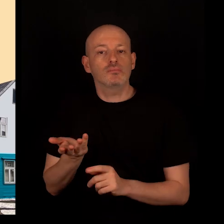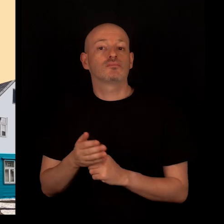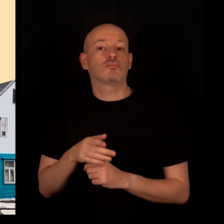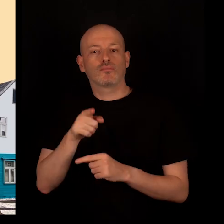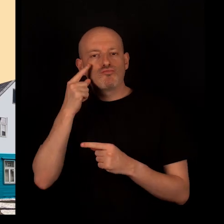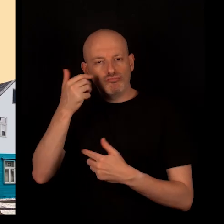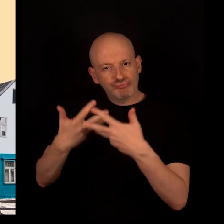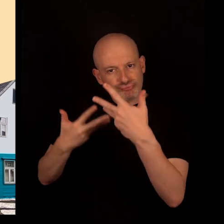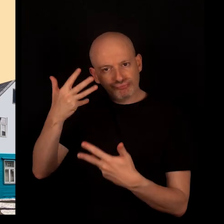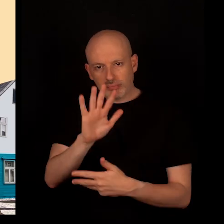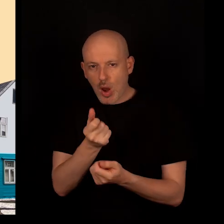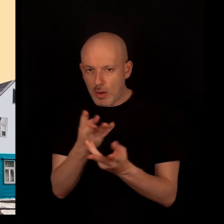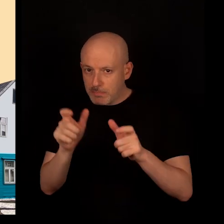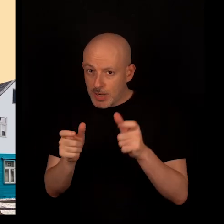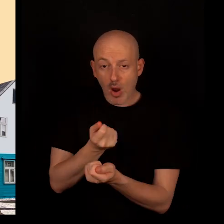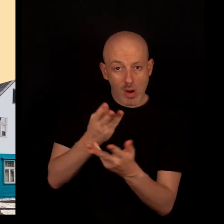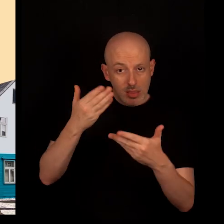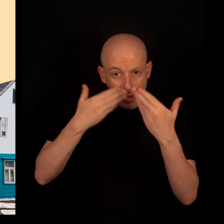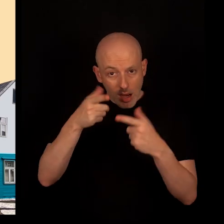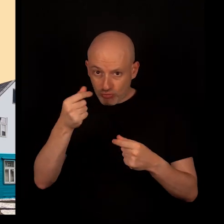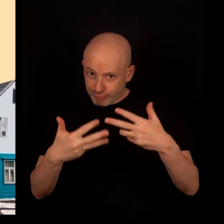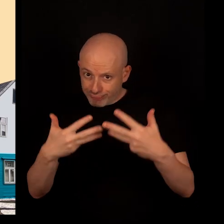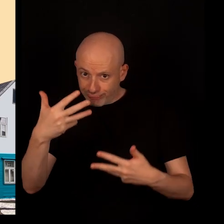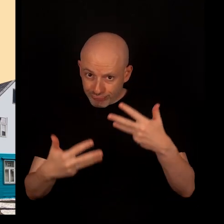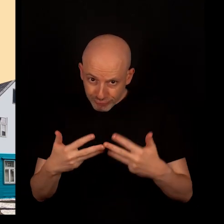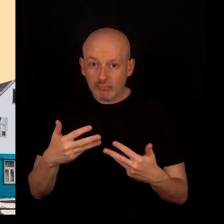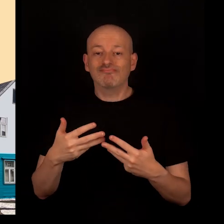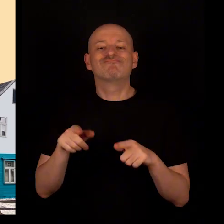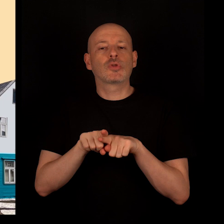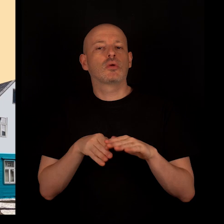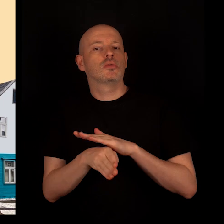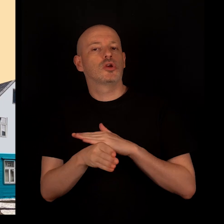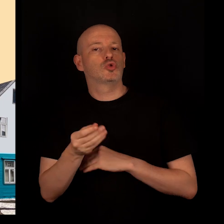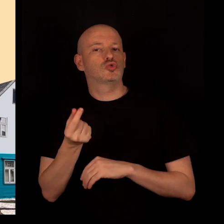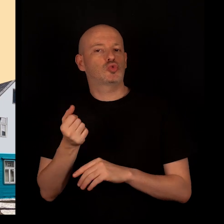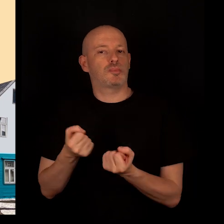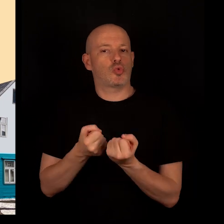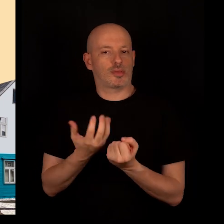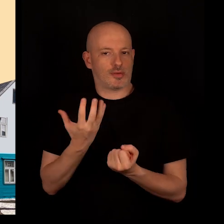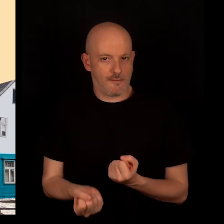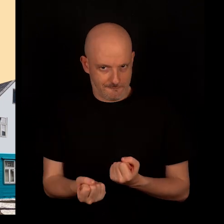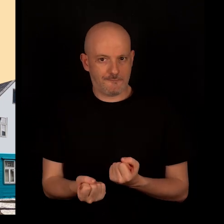So you calculate here how many people you would have and for how many days and you also receive accessibility support